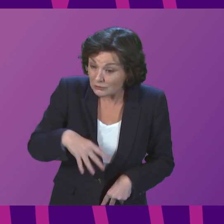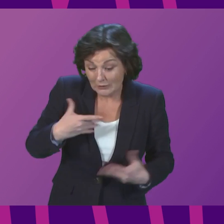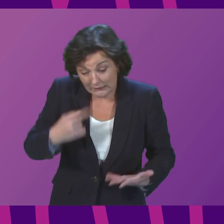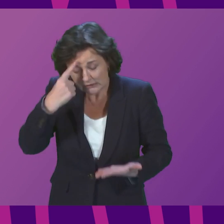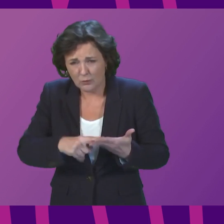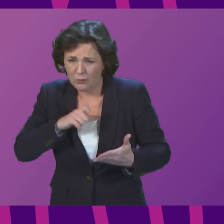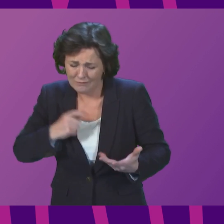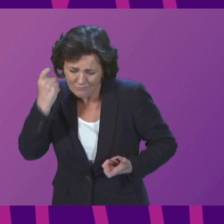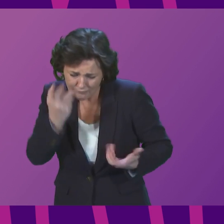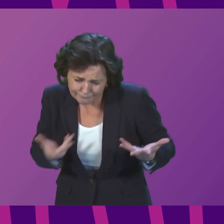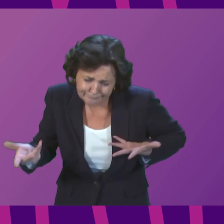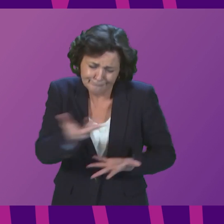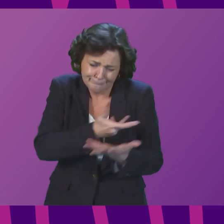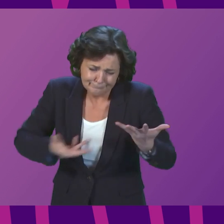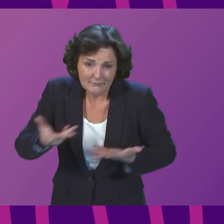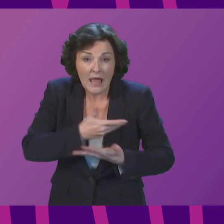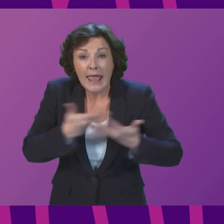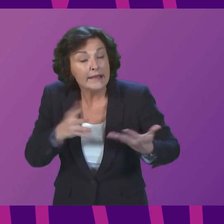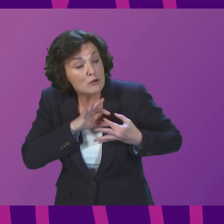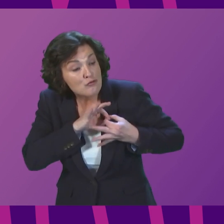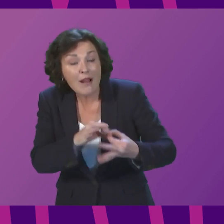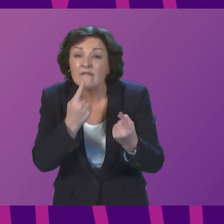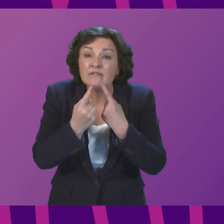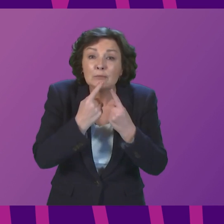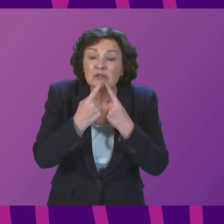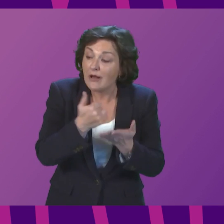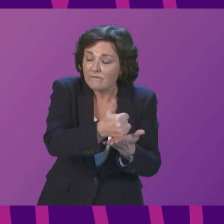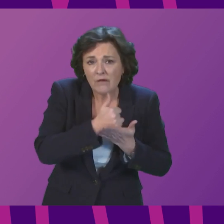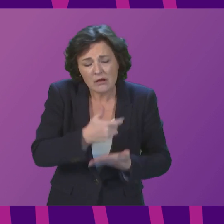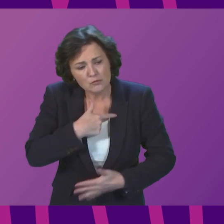considered, and all the relevant data and advice will be taken into account.